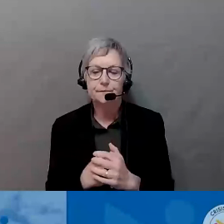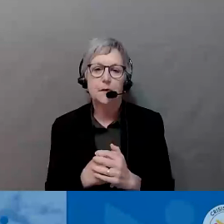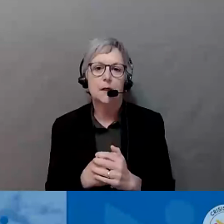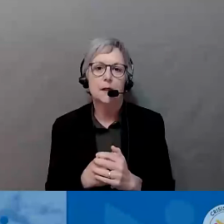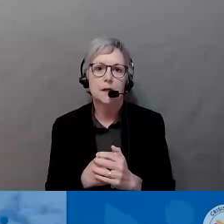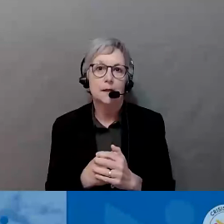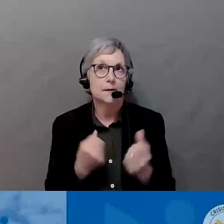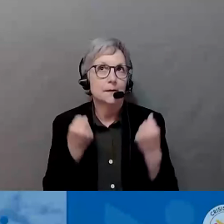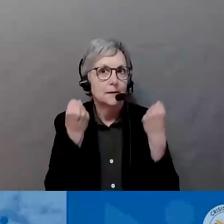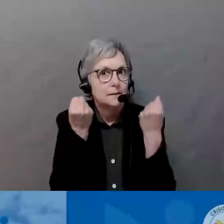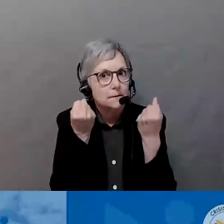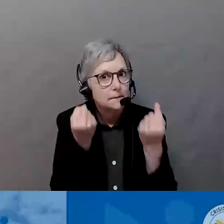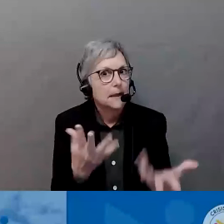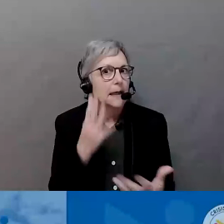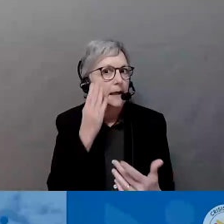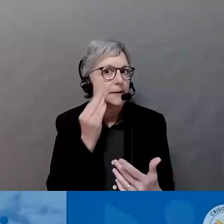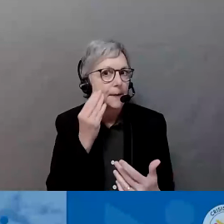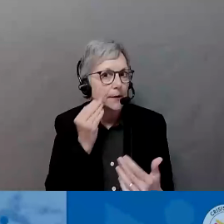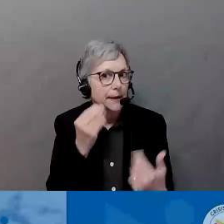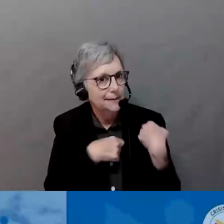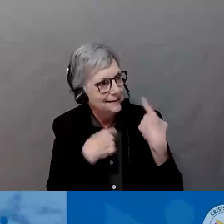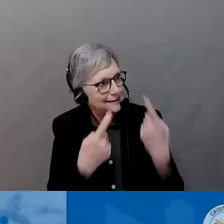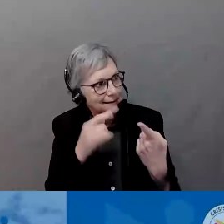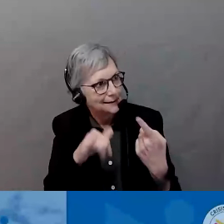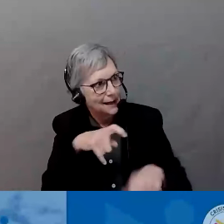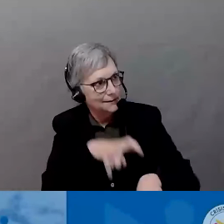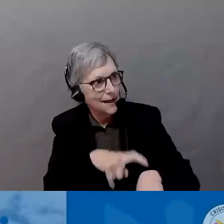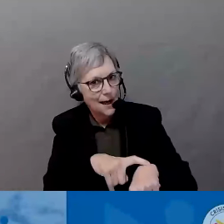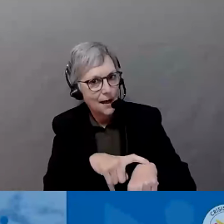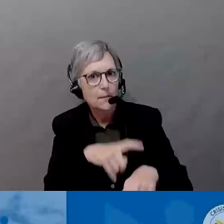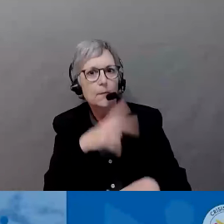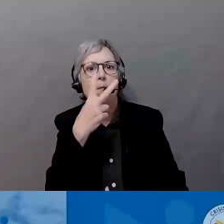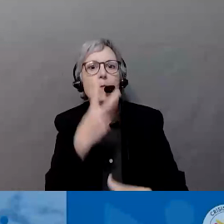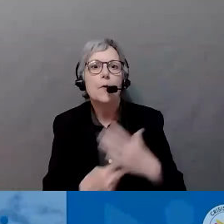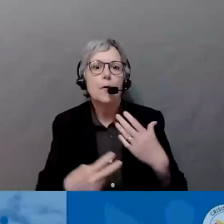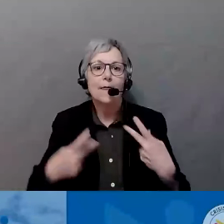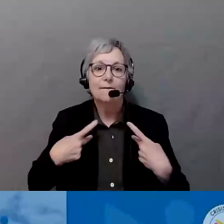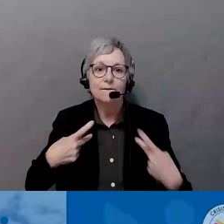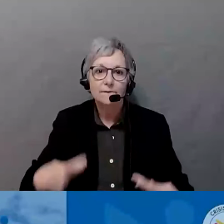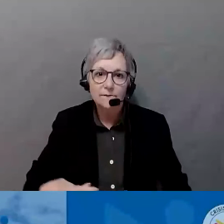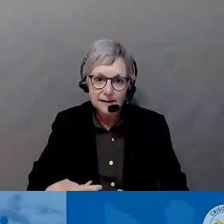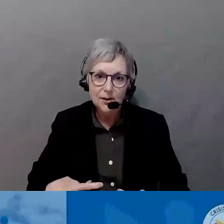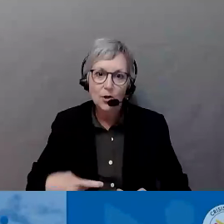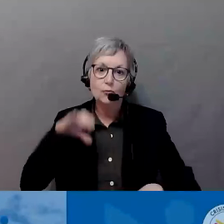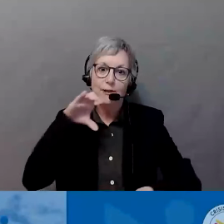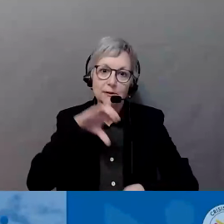THEN WITH VENUES WITH PHYSICAL AND CHEMICAL RESTRAINTS AND THE ADVANCES